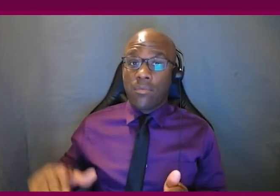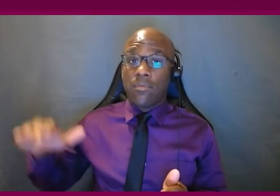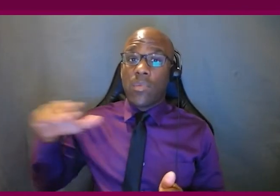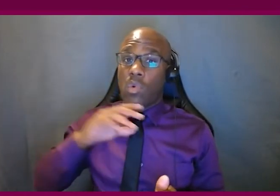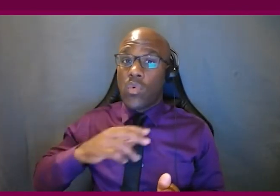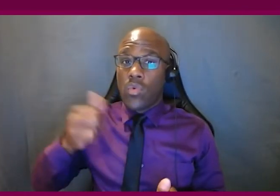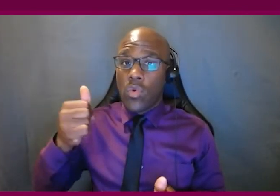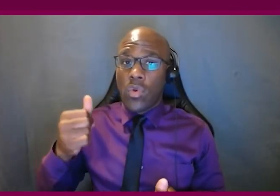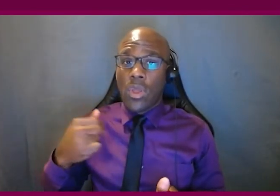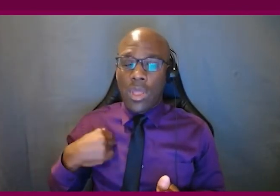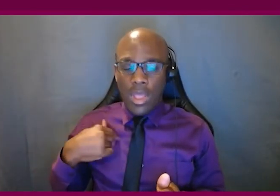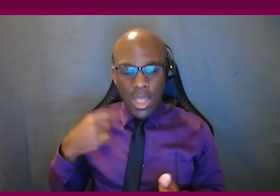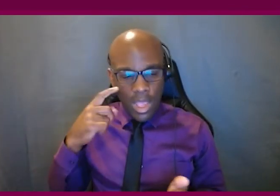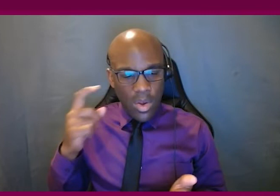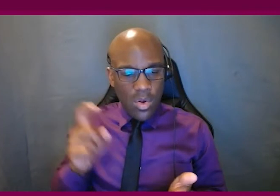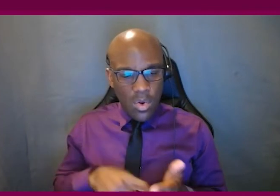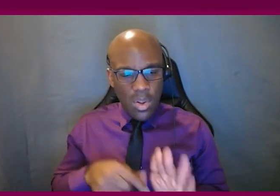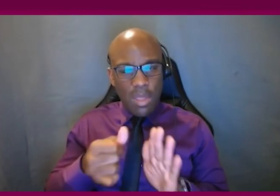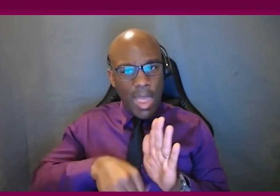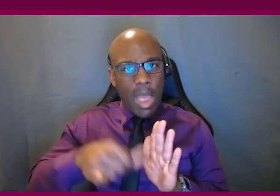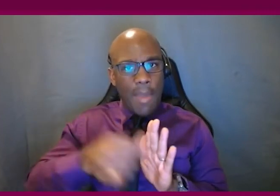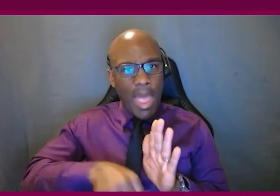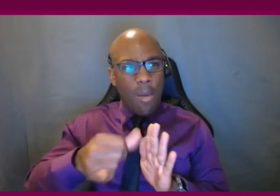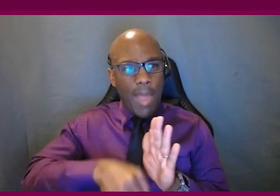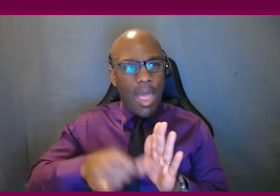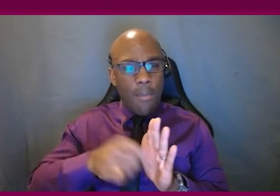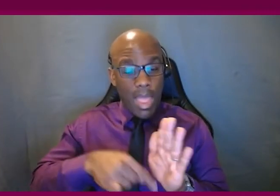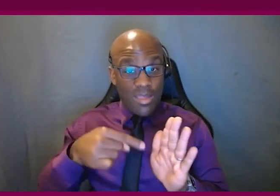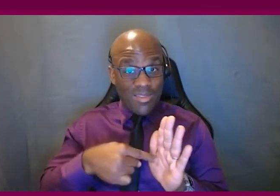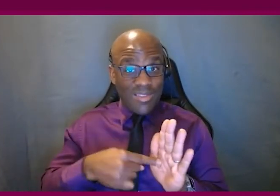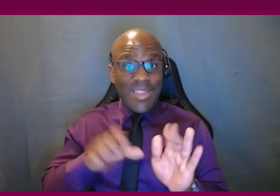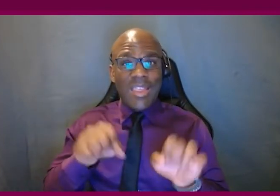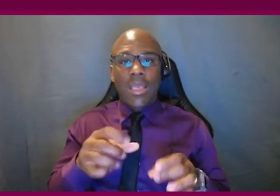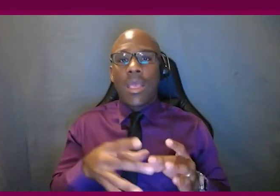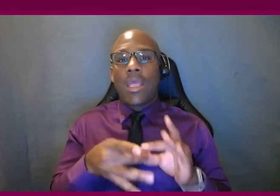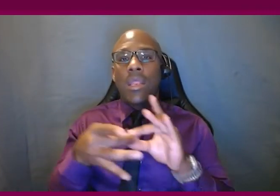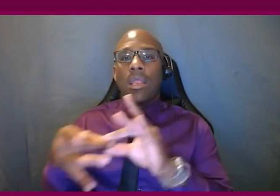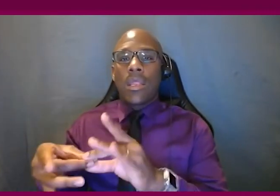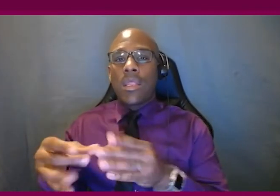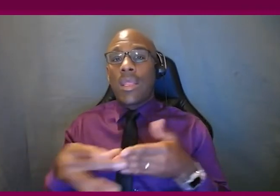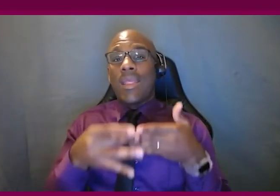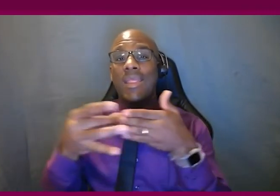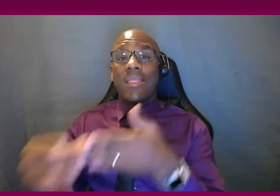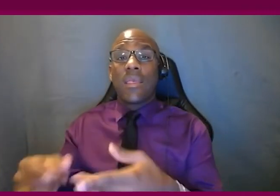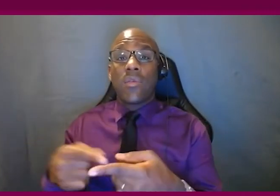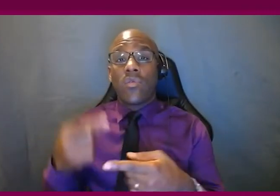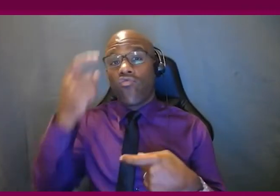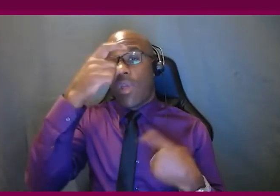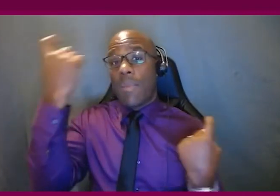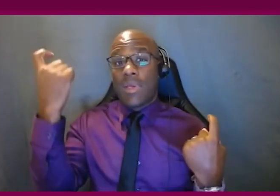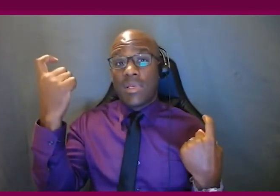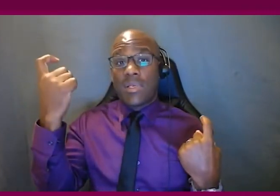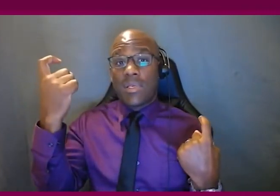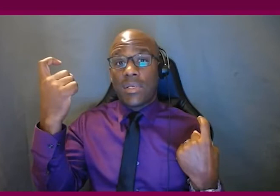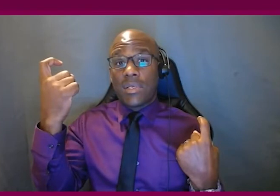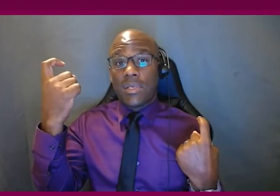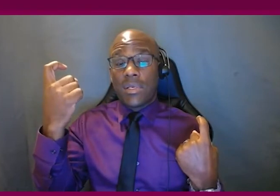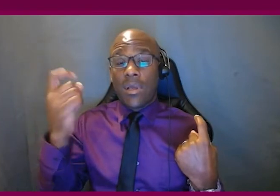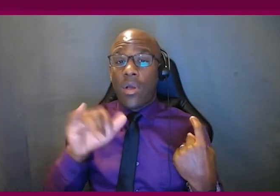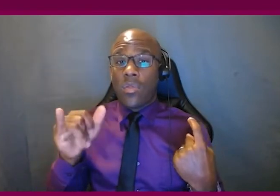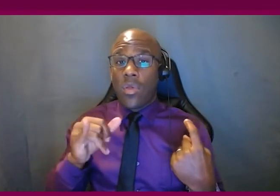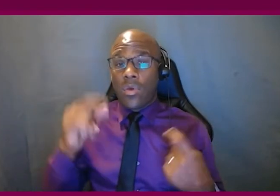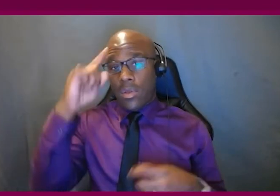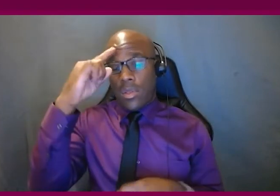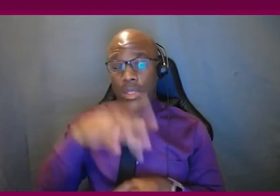And just the lack of care that the medical profession can have with disabled people can